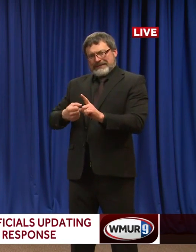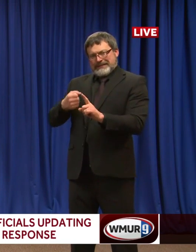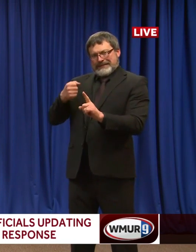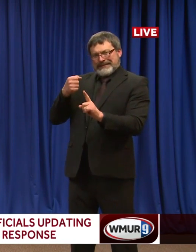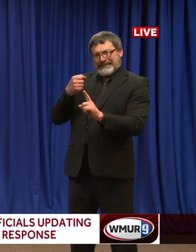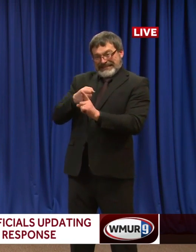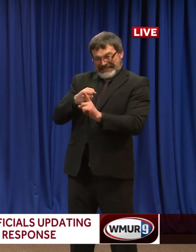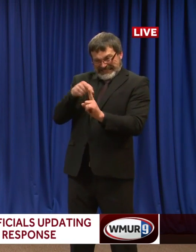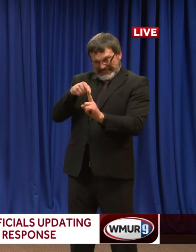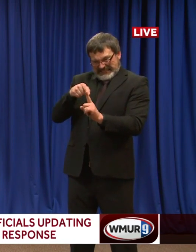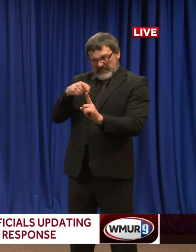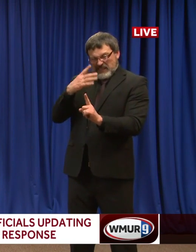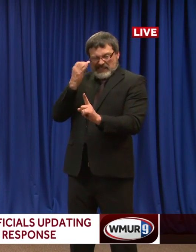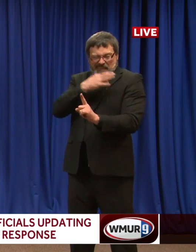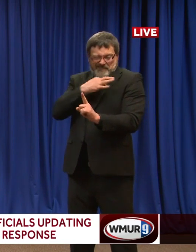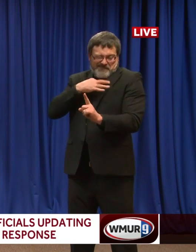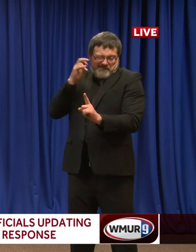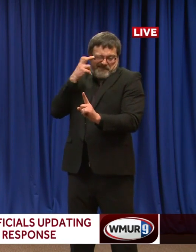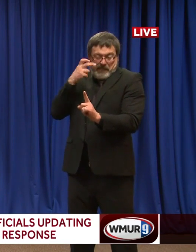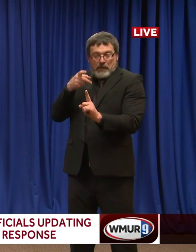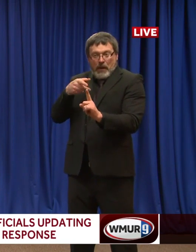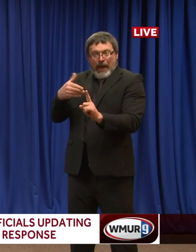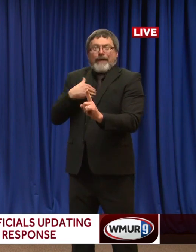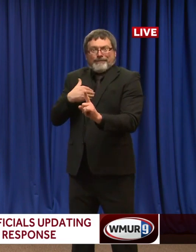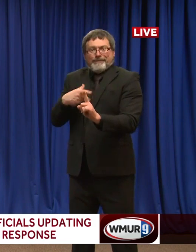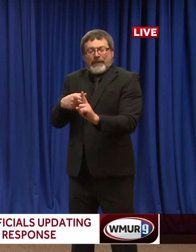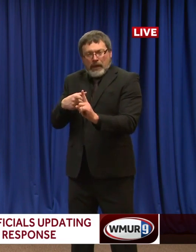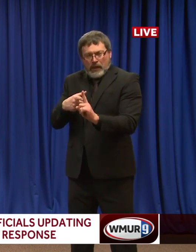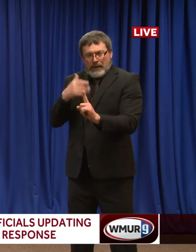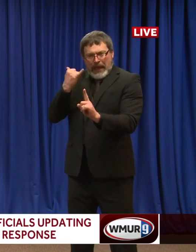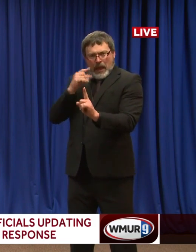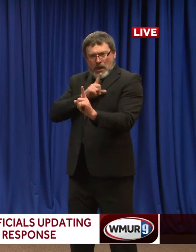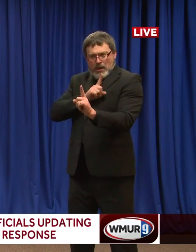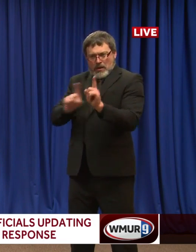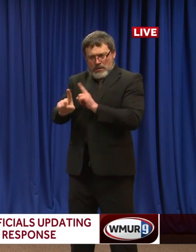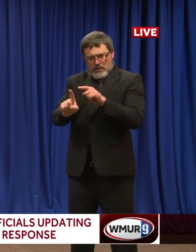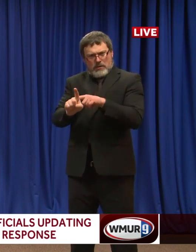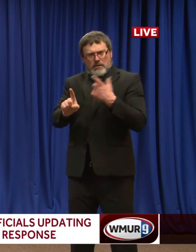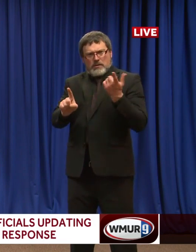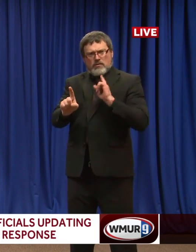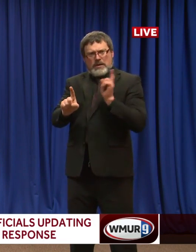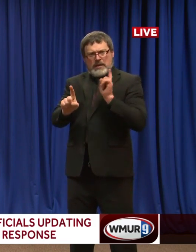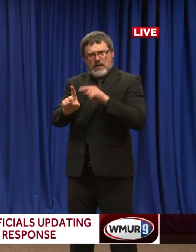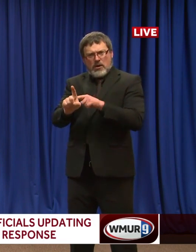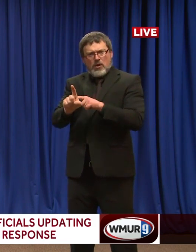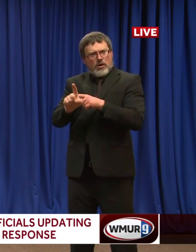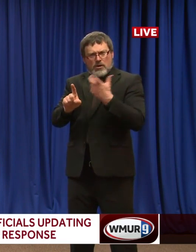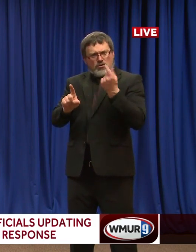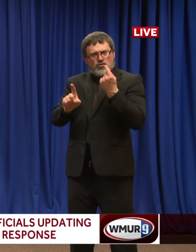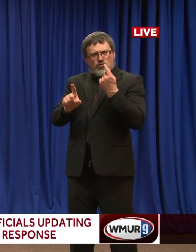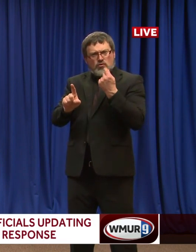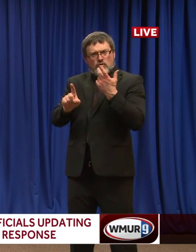WHERE DO WE GET THE WORKFORCE TO FILL THOSE AND ARE THEN WHAT HAPPENS WHEN THOSE PEOPLE HAVE TO CIRCULATE FROM FACILITY TO FACILITY? YES.